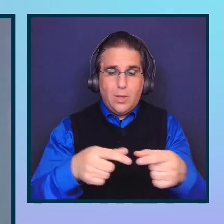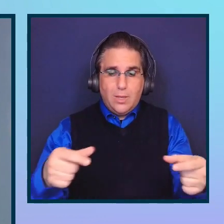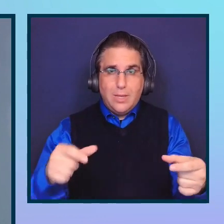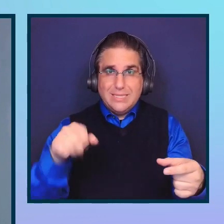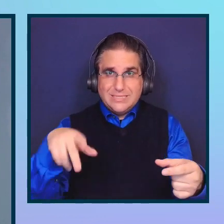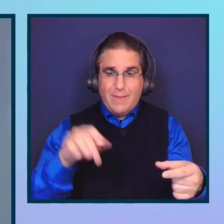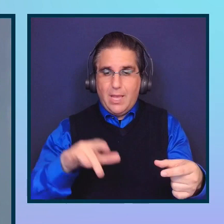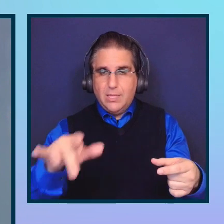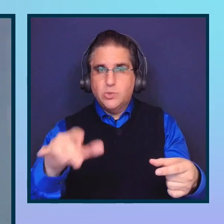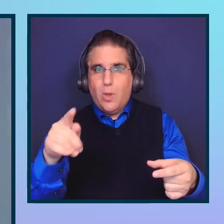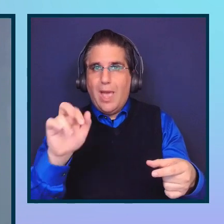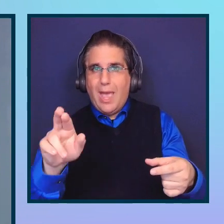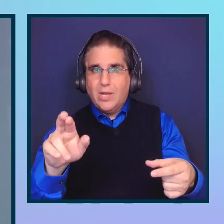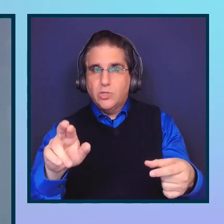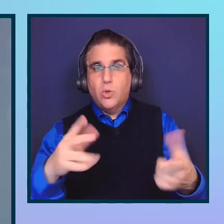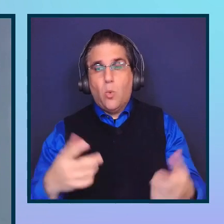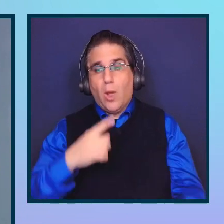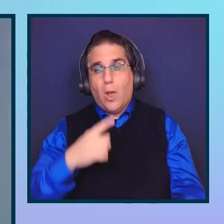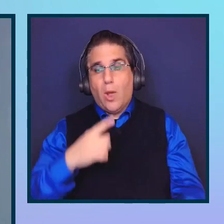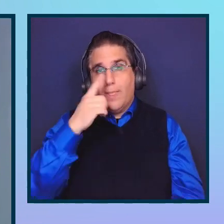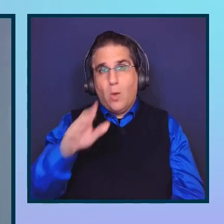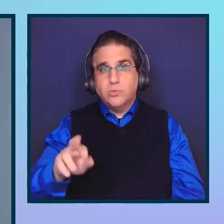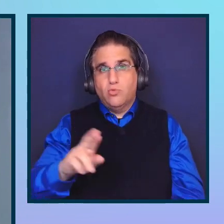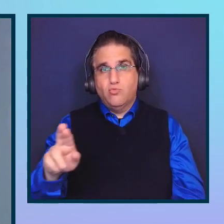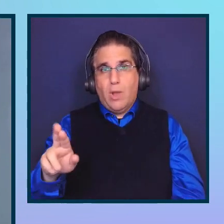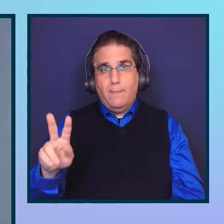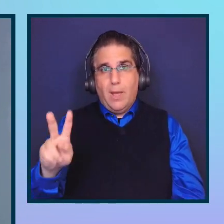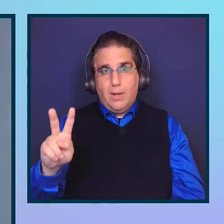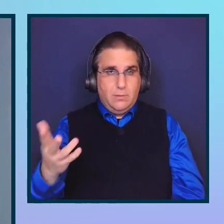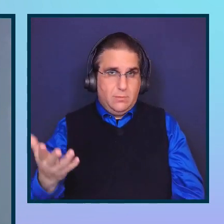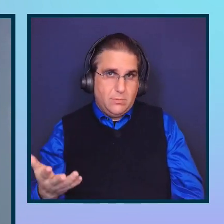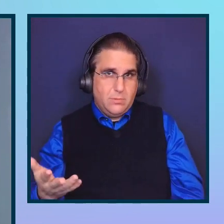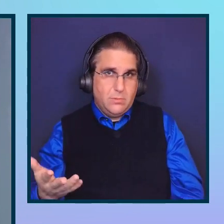right, right button. You might not know that. You might know that the links are